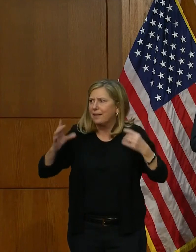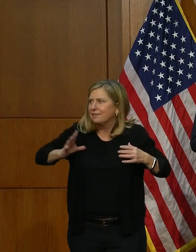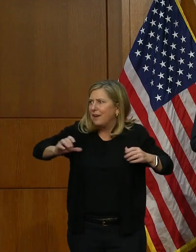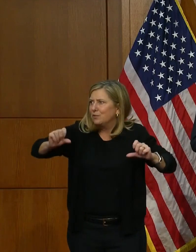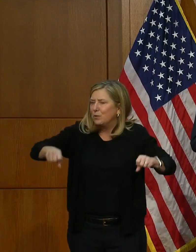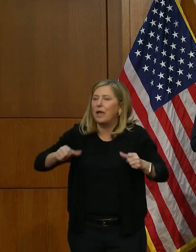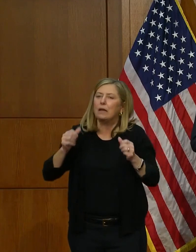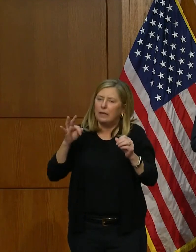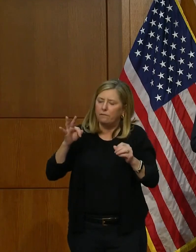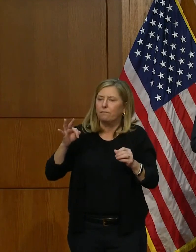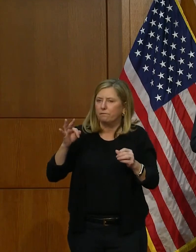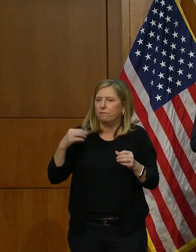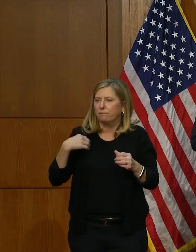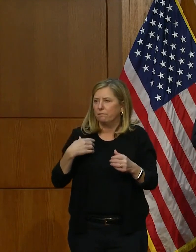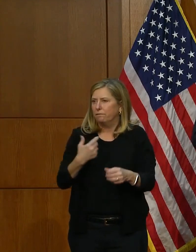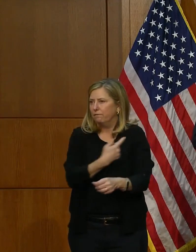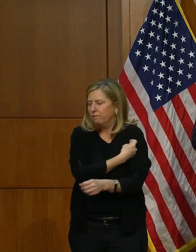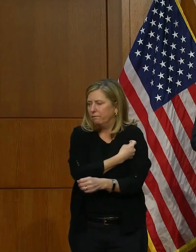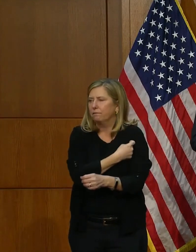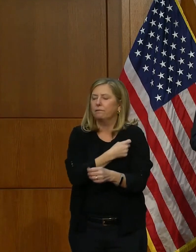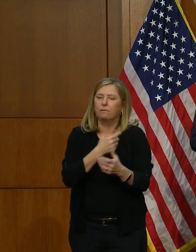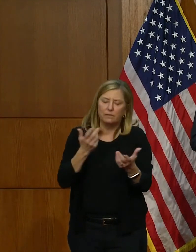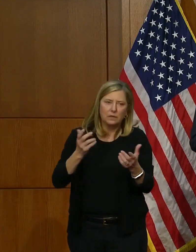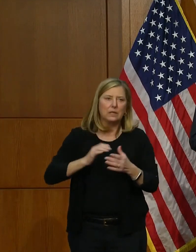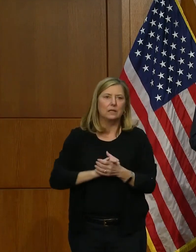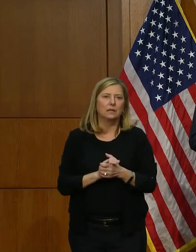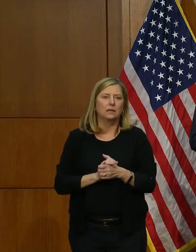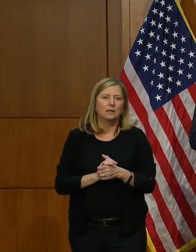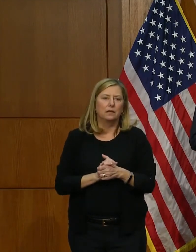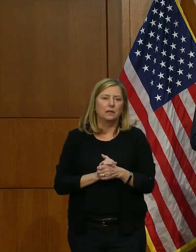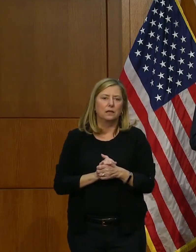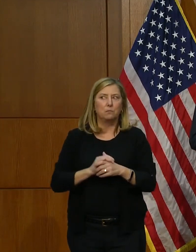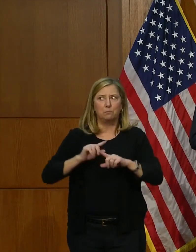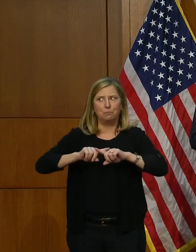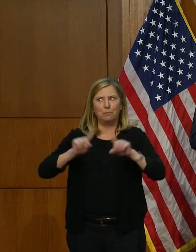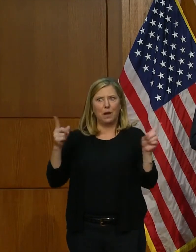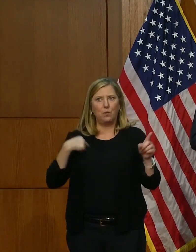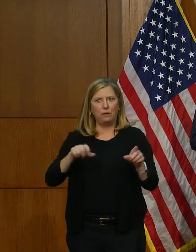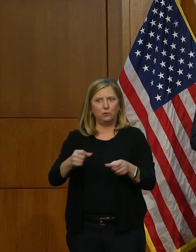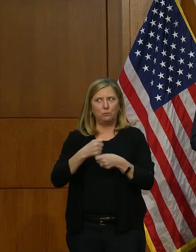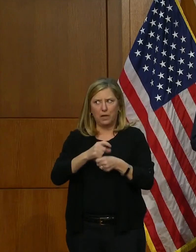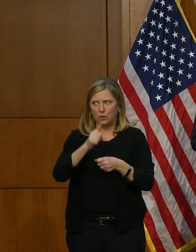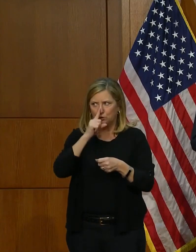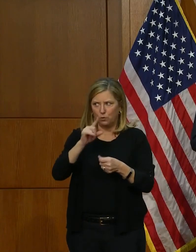NORMAL ACTIVITY EVEN BEING